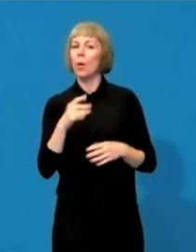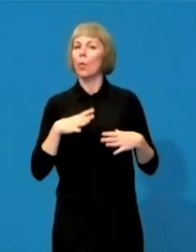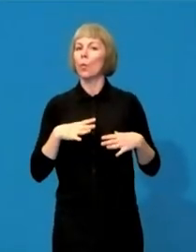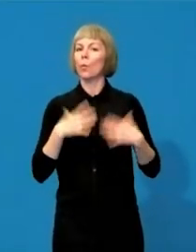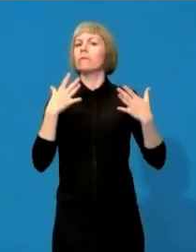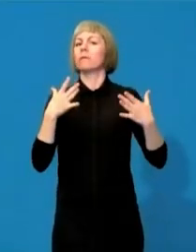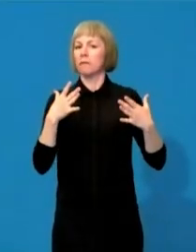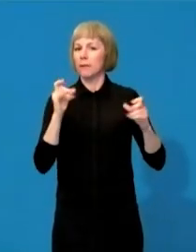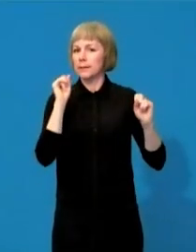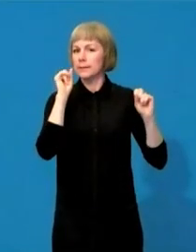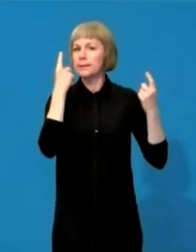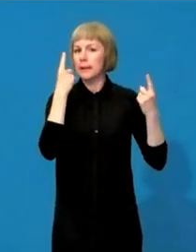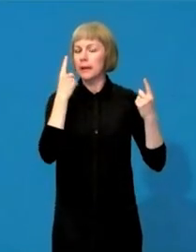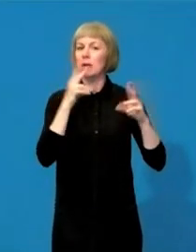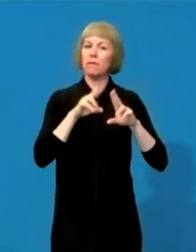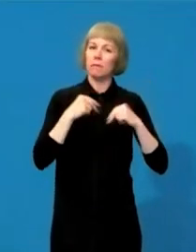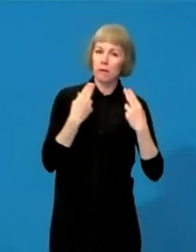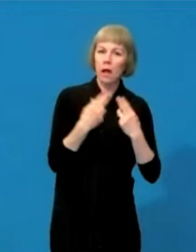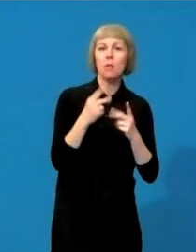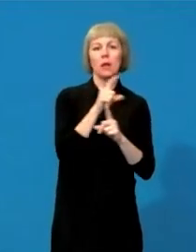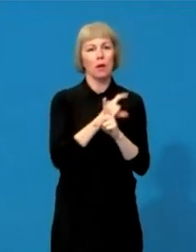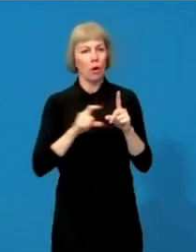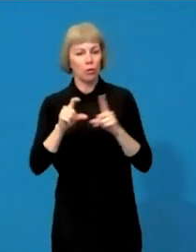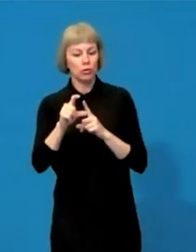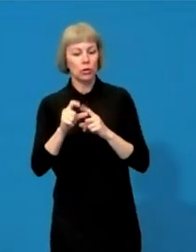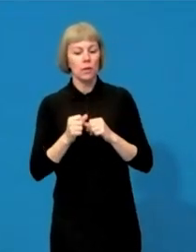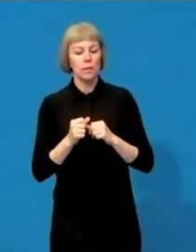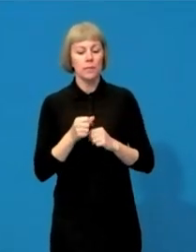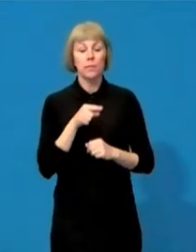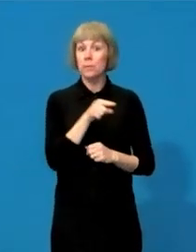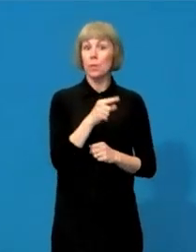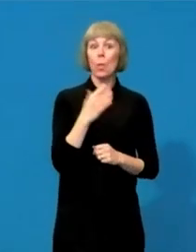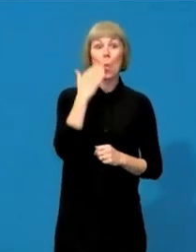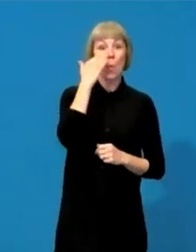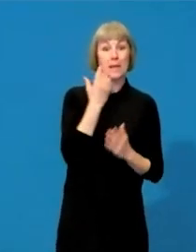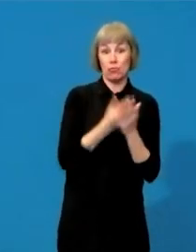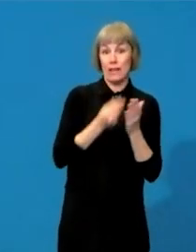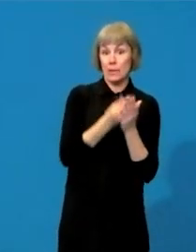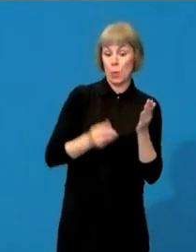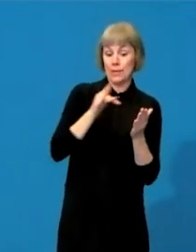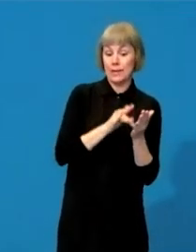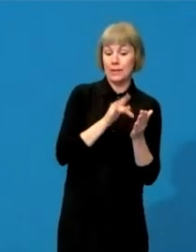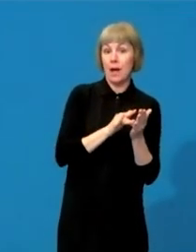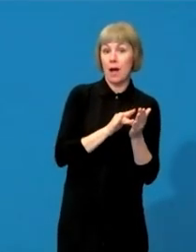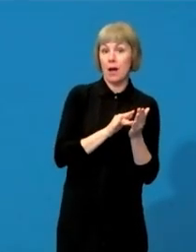And you know, it's a Woman's Resource Centre and what starts a family? Culture. Women.